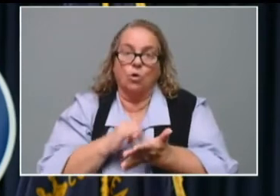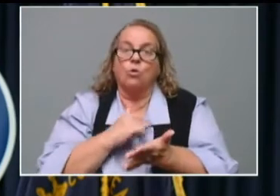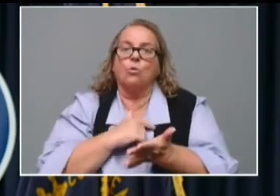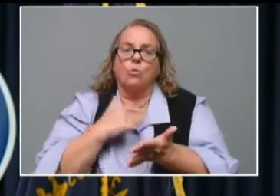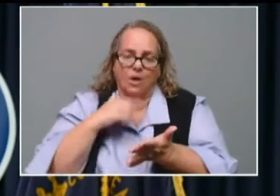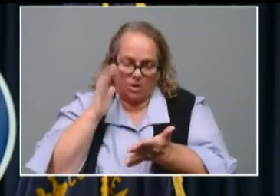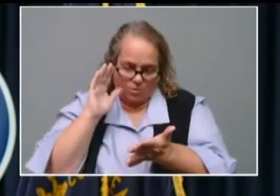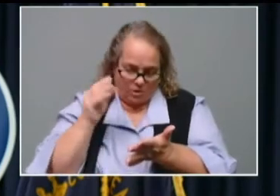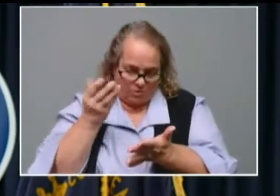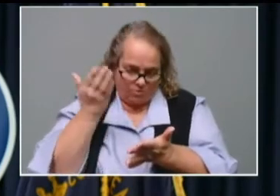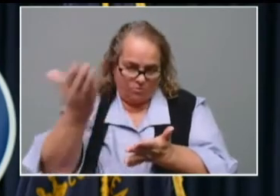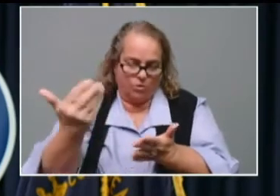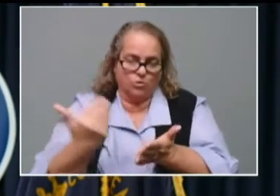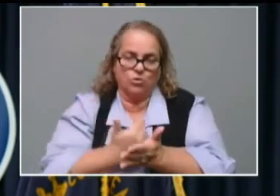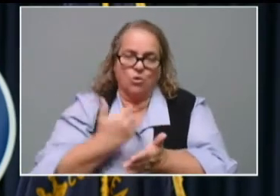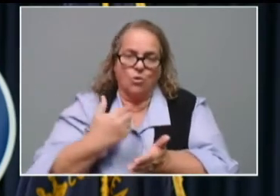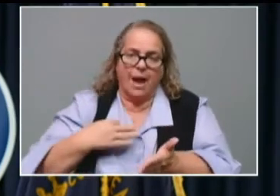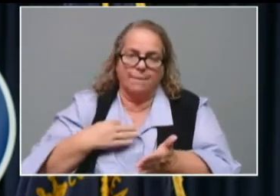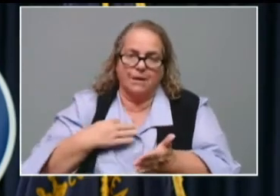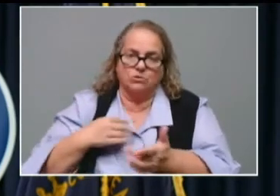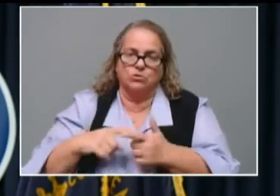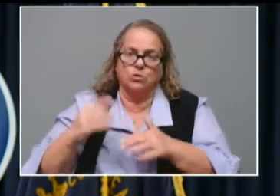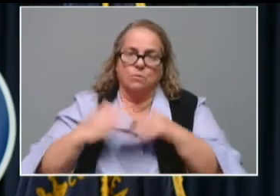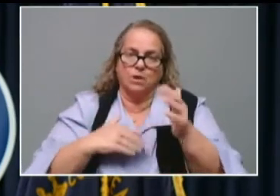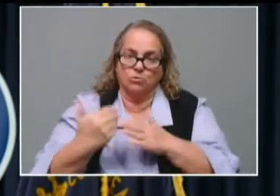gonna do everything I can to make sure that there are different ways we can